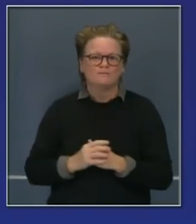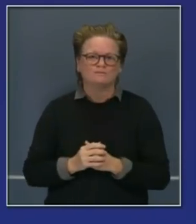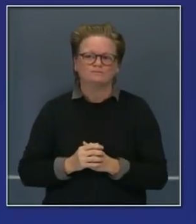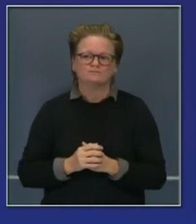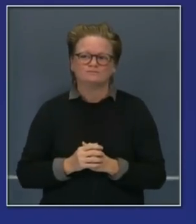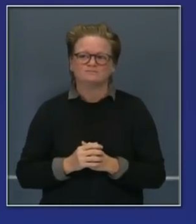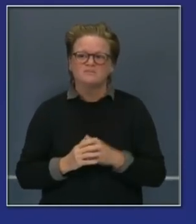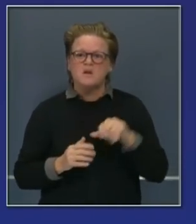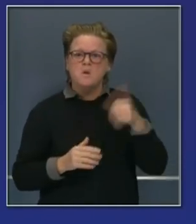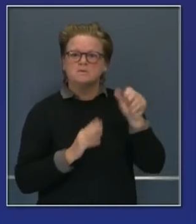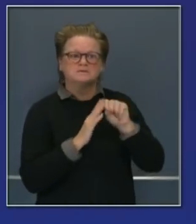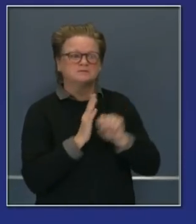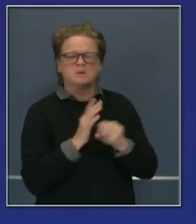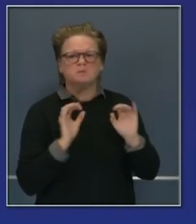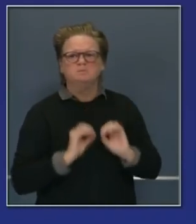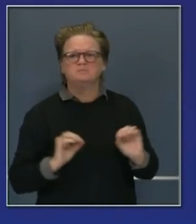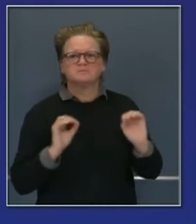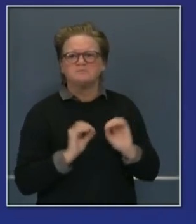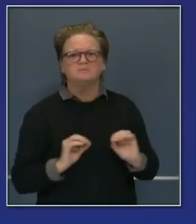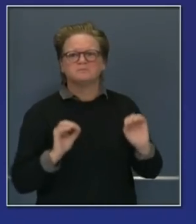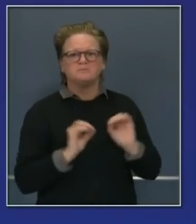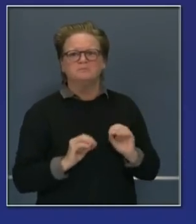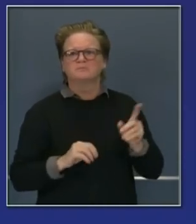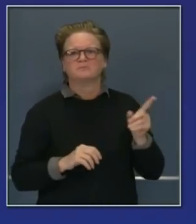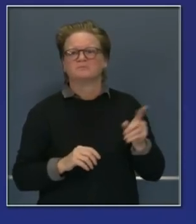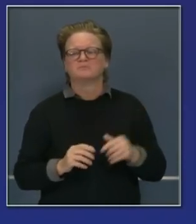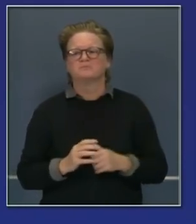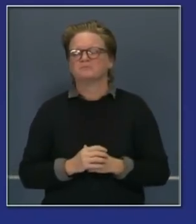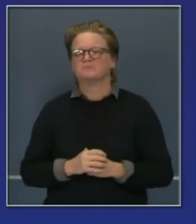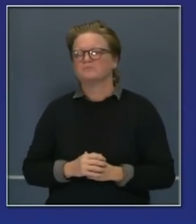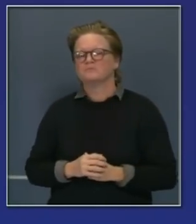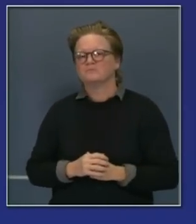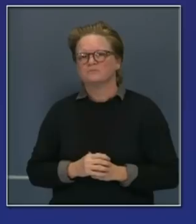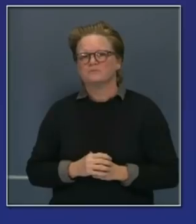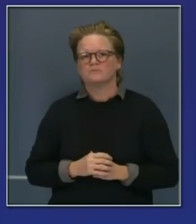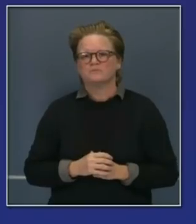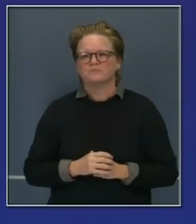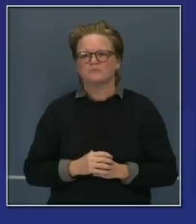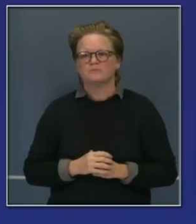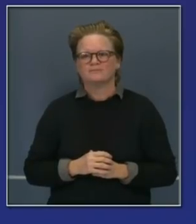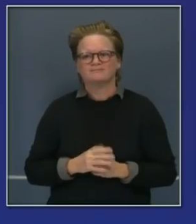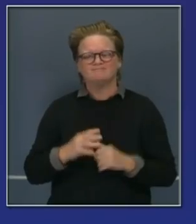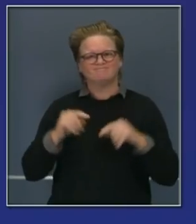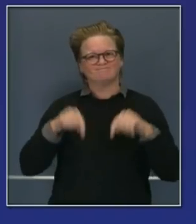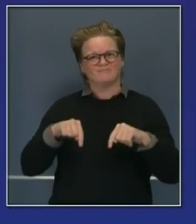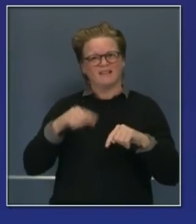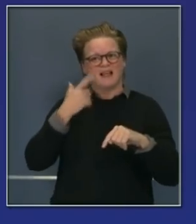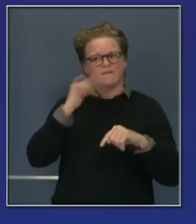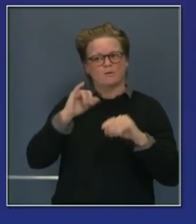FORGOTTEN. IT IS RARELY EVEN REFERENCED OR MENTIONED BUT WE ARE PROVIDING NO OTHER STATE IN AMERICA